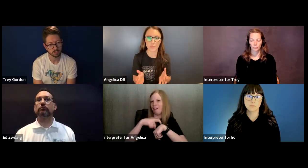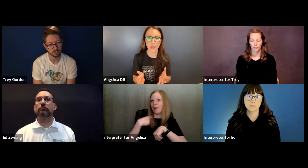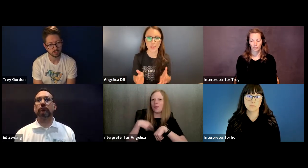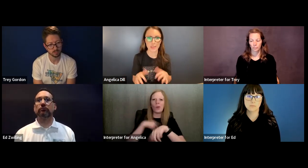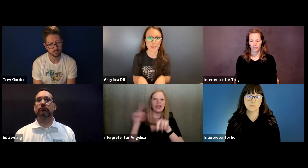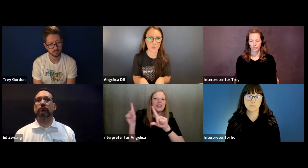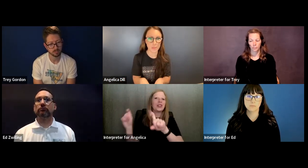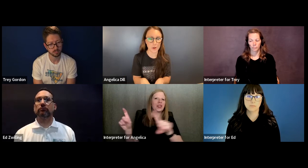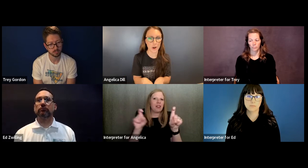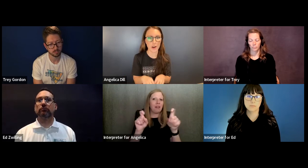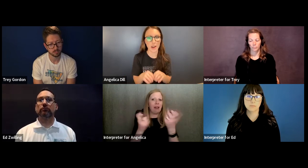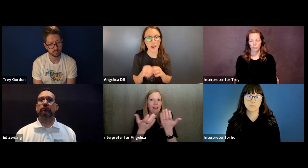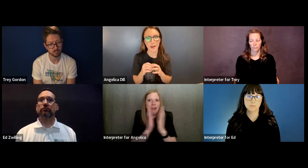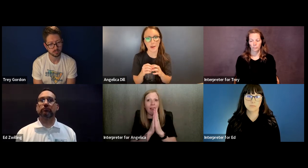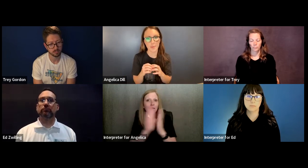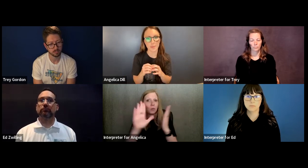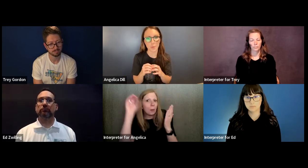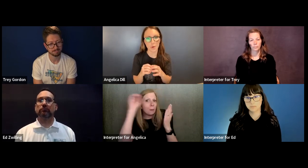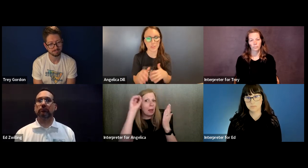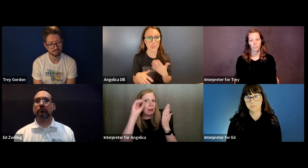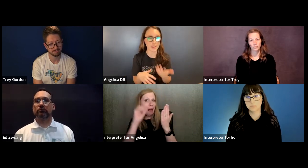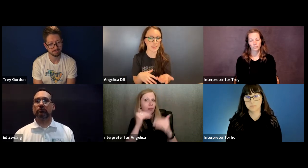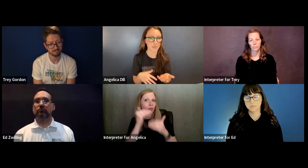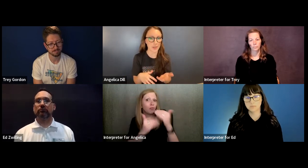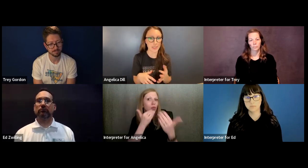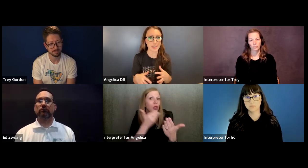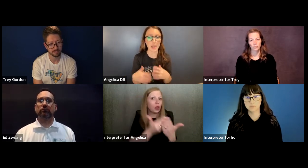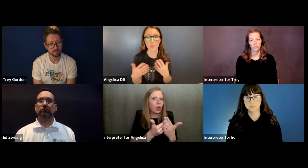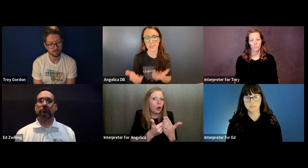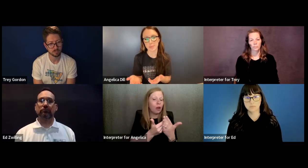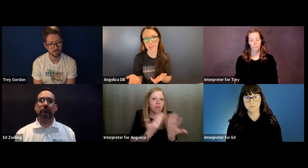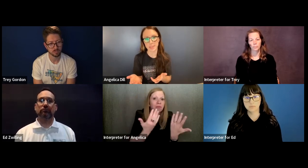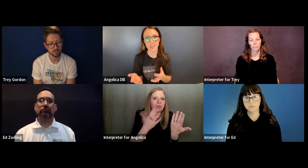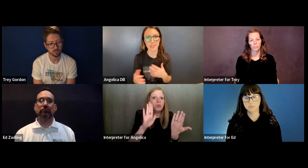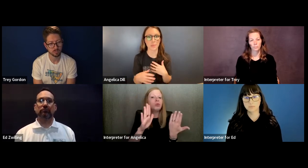went in this webinar um what would you like to see for next time was something inaccessible